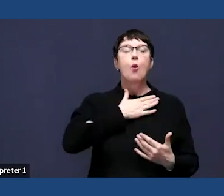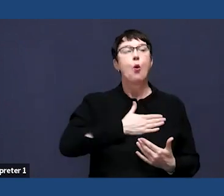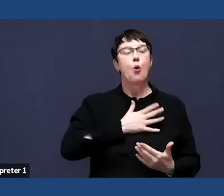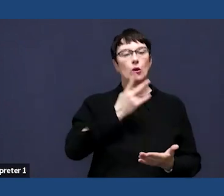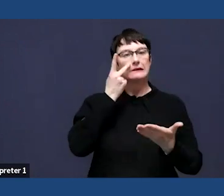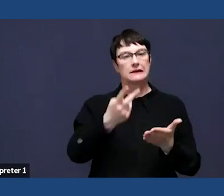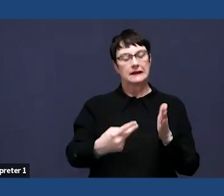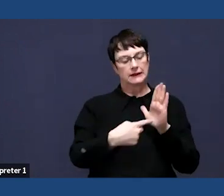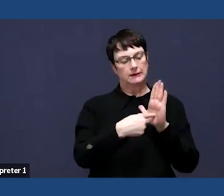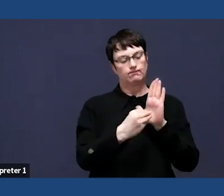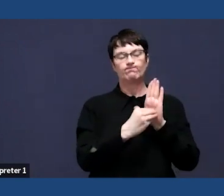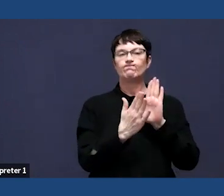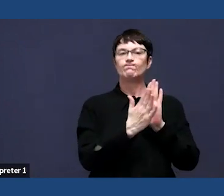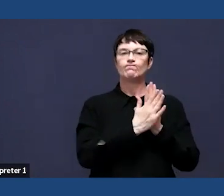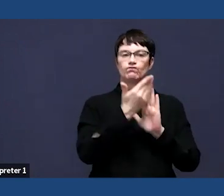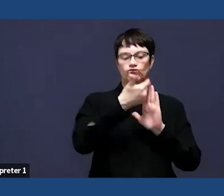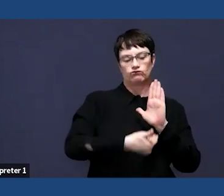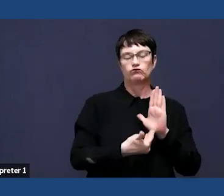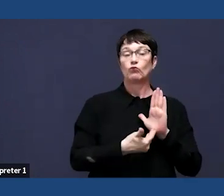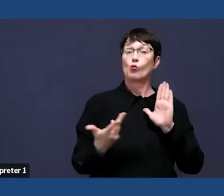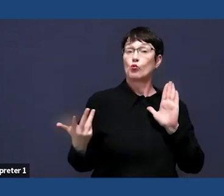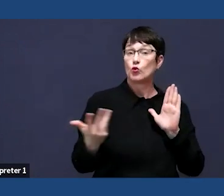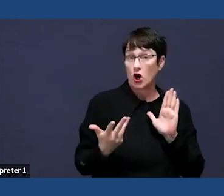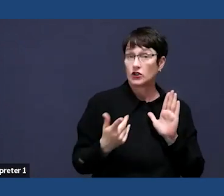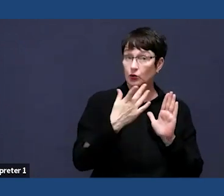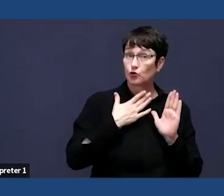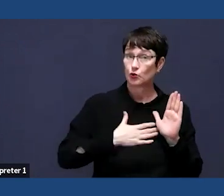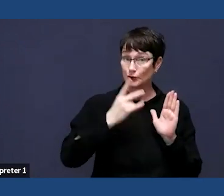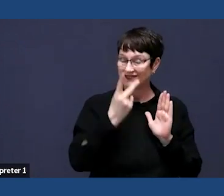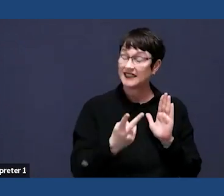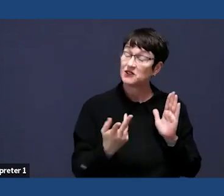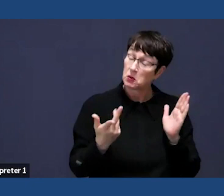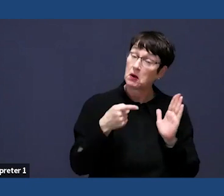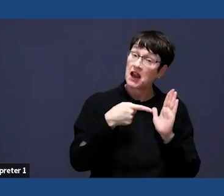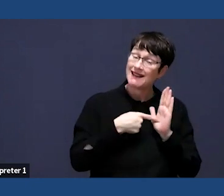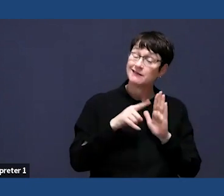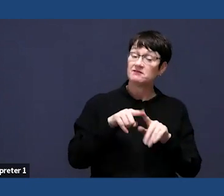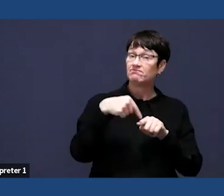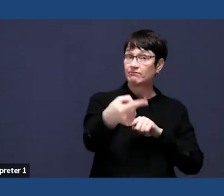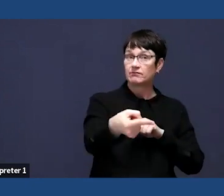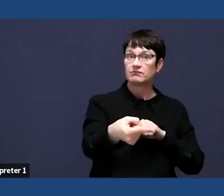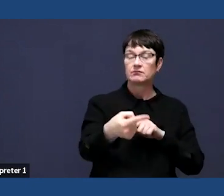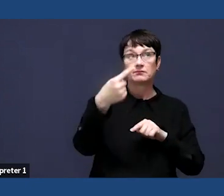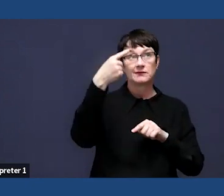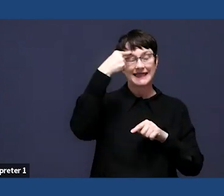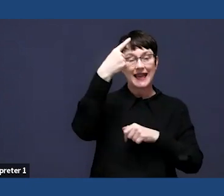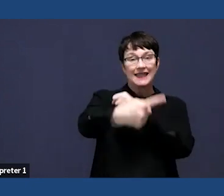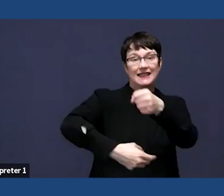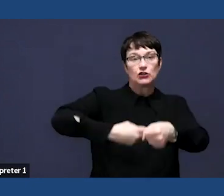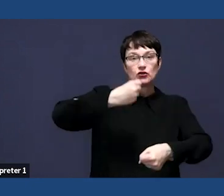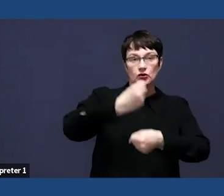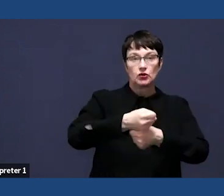for submission to the Open-Ended Working Group which will likely be at the end of March in